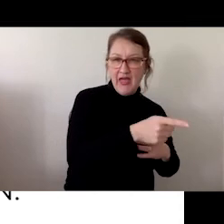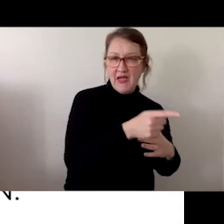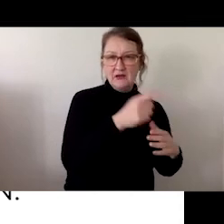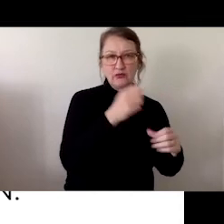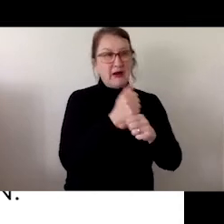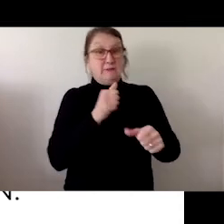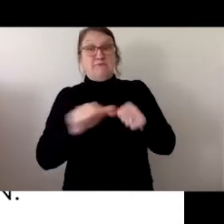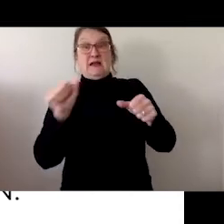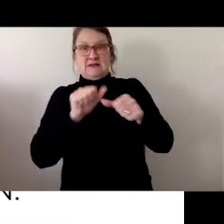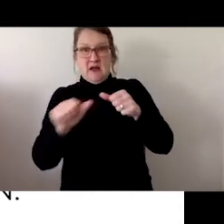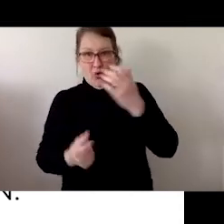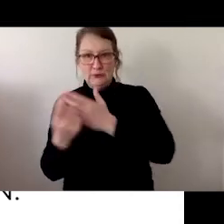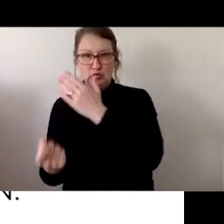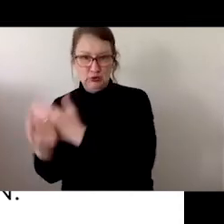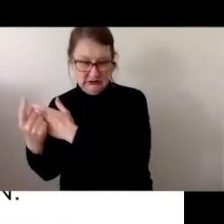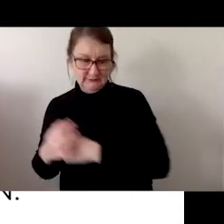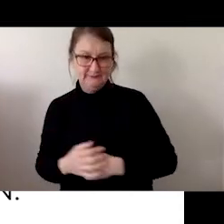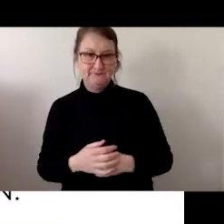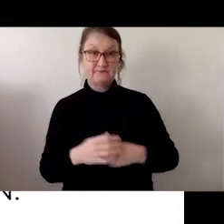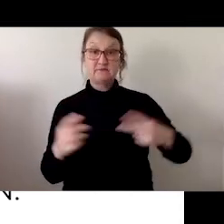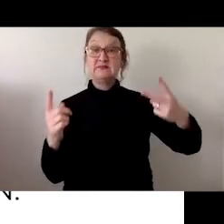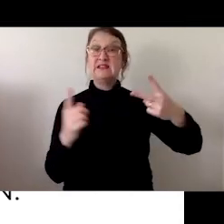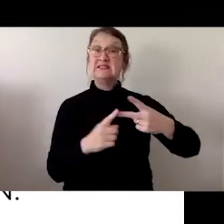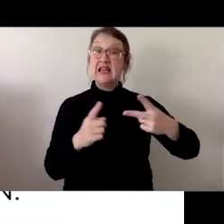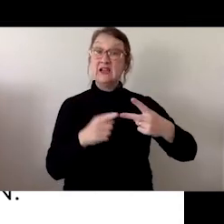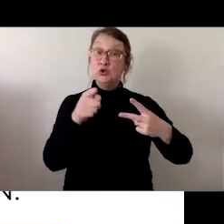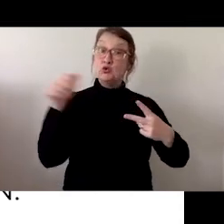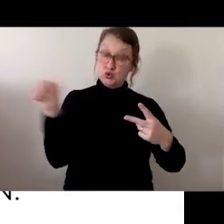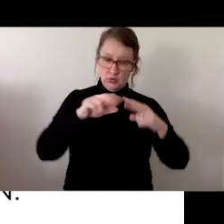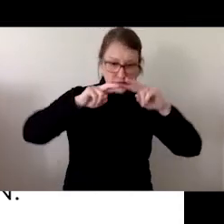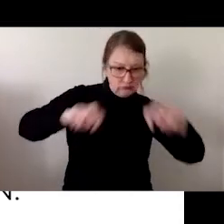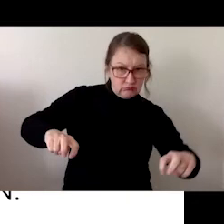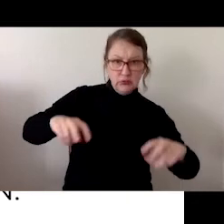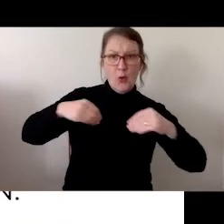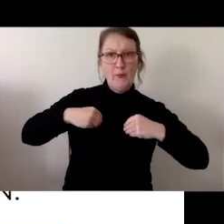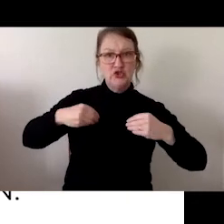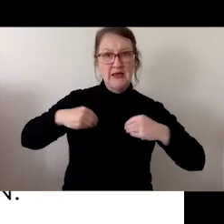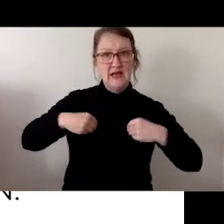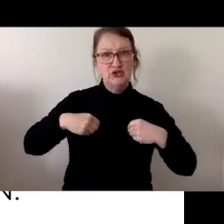Secondly, explore commercialisation. I cannot tell you the number of organisations who